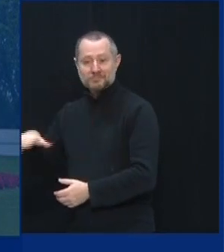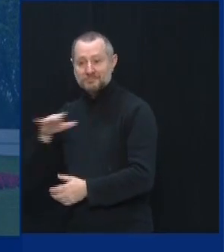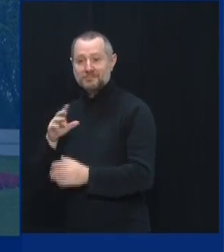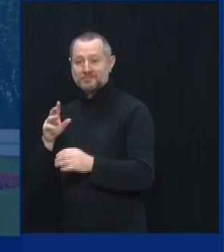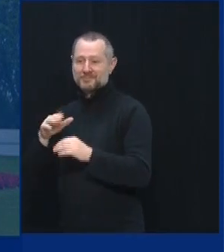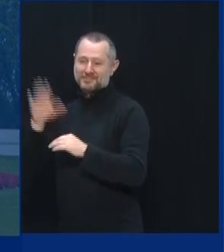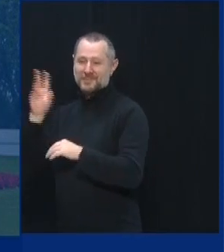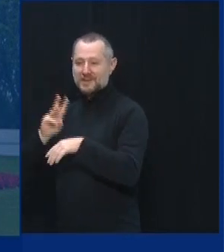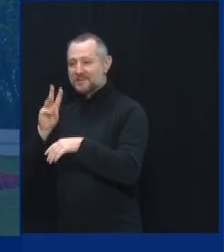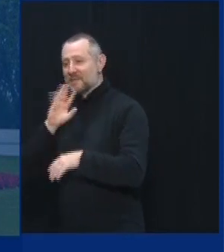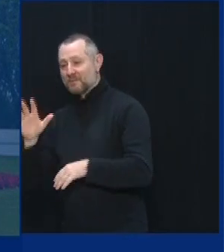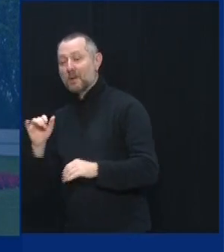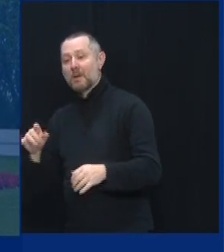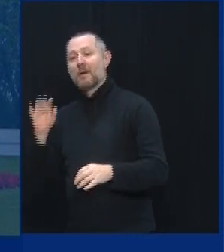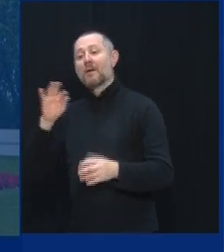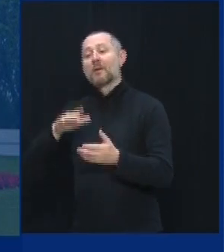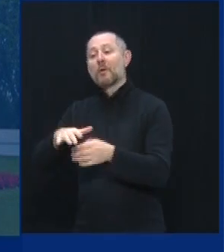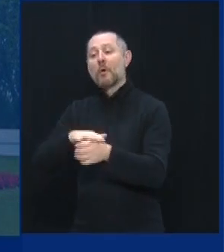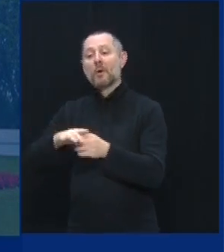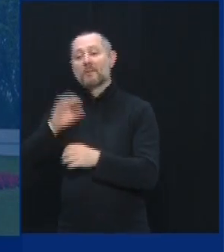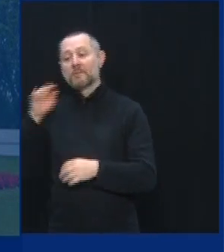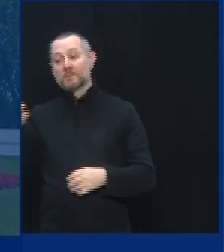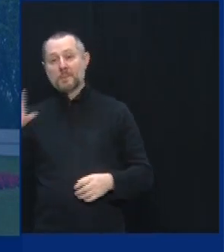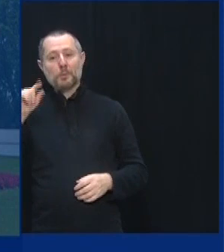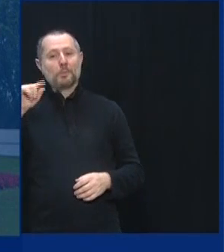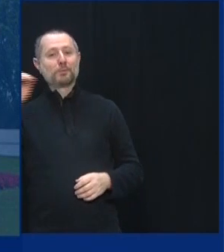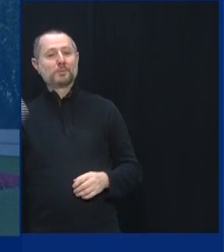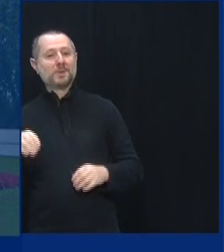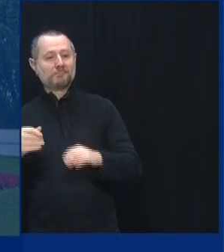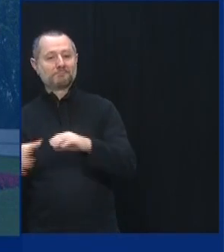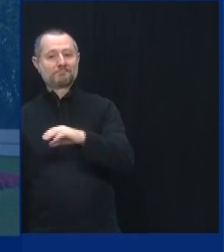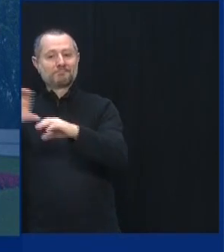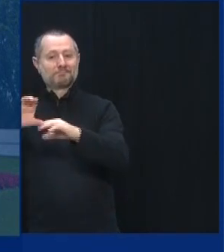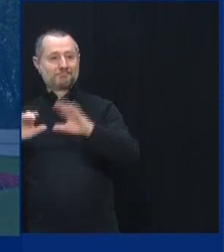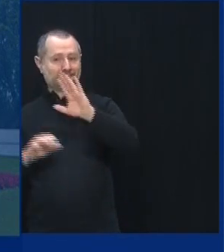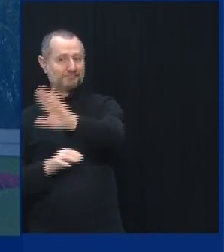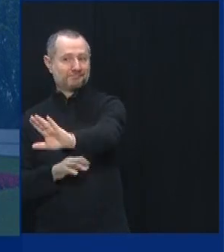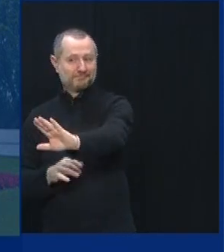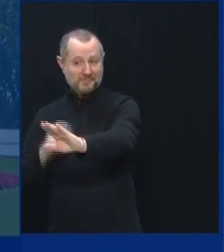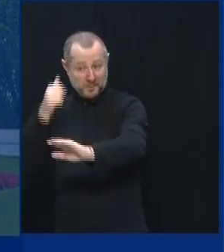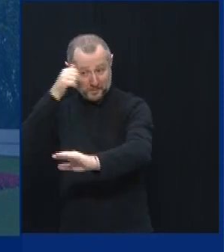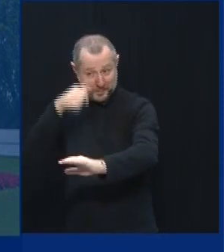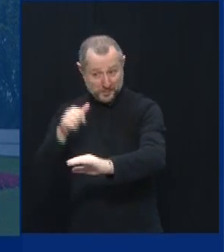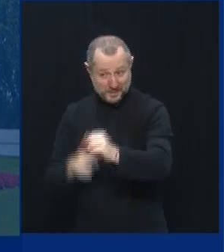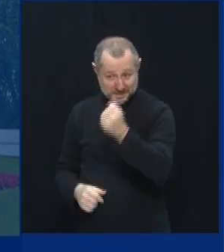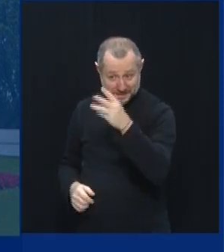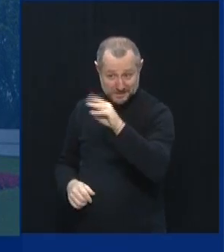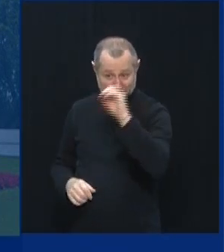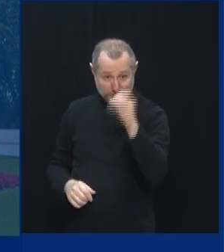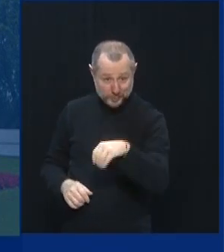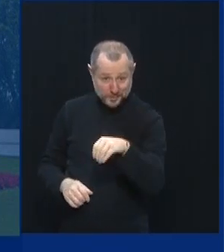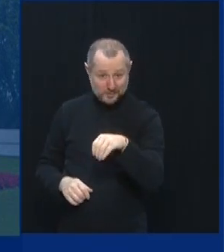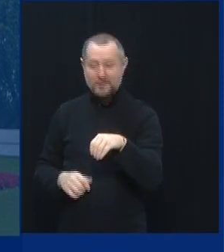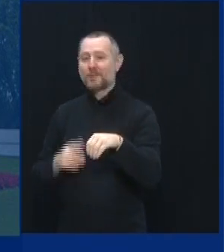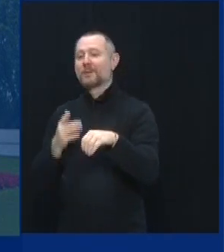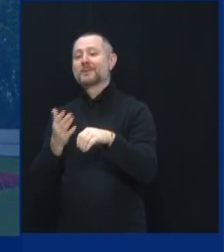SO PRIVATE PHARMACIES WILL ALSO HAVE MORE, SO LOCAL GOVERNMENTS GET AN ADDITIONAL 20% FROM WHAT